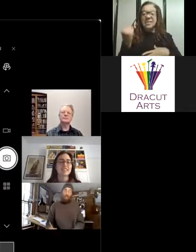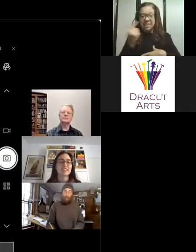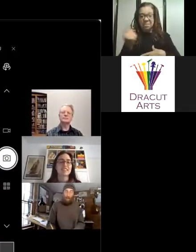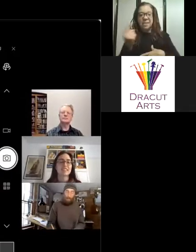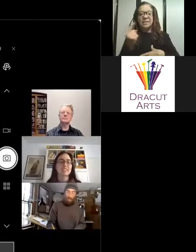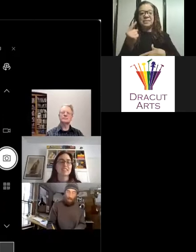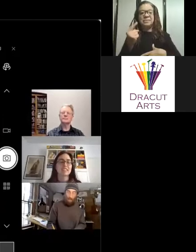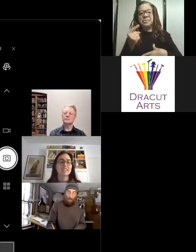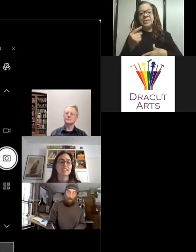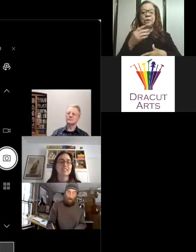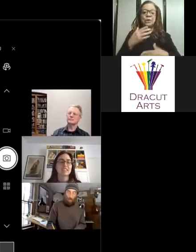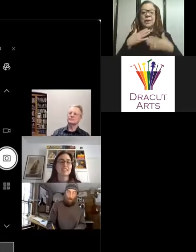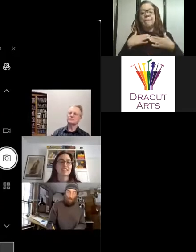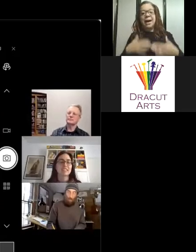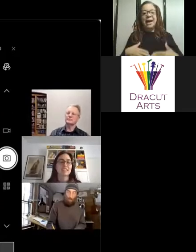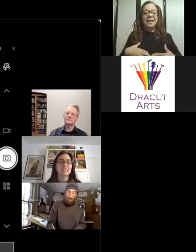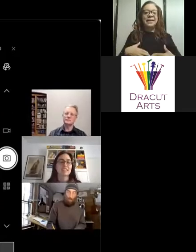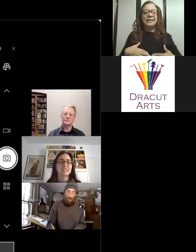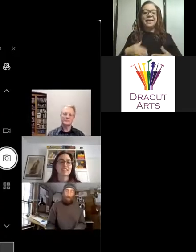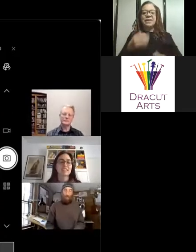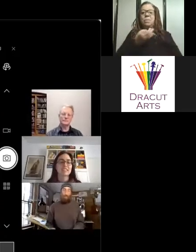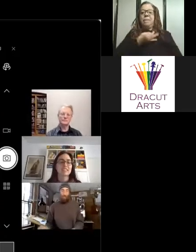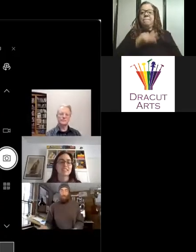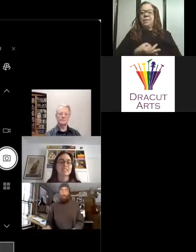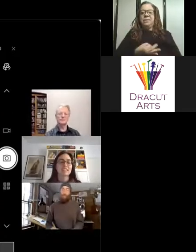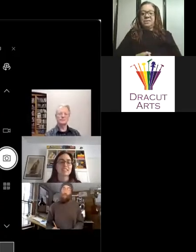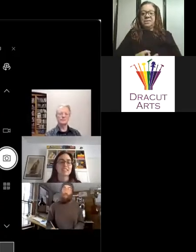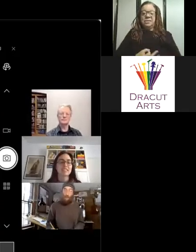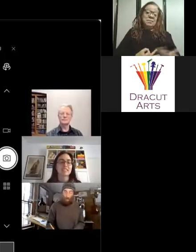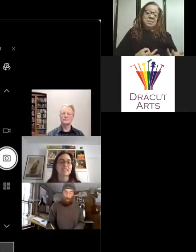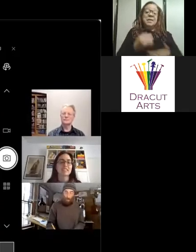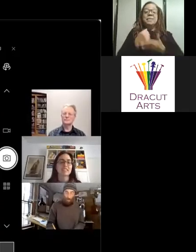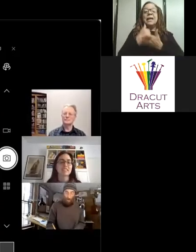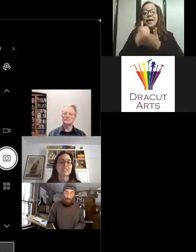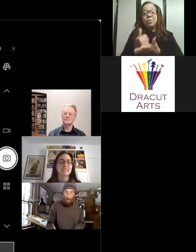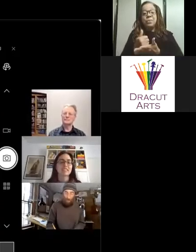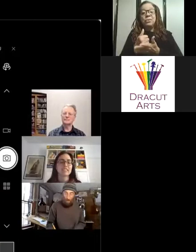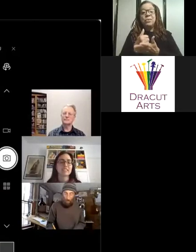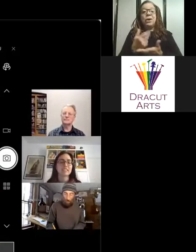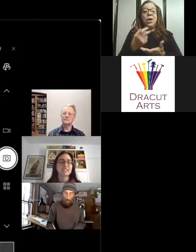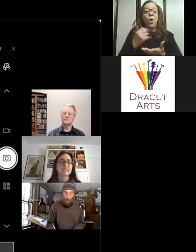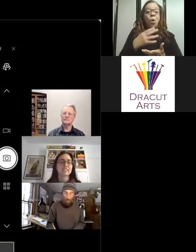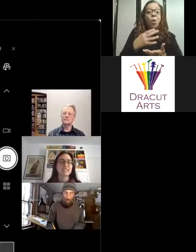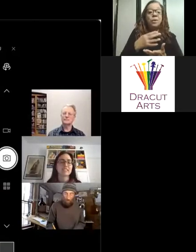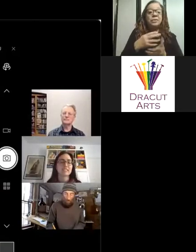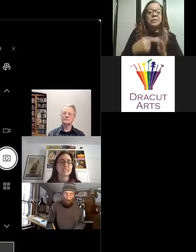so that I can then show how many buttons they have, which helps you determine their rank. Or I can then show if they're